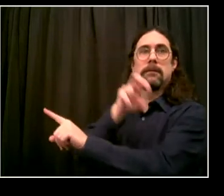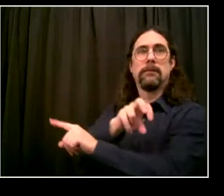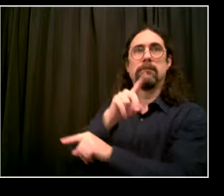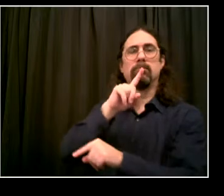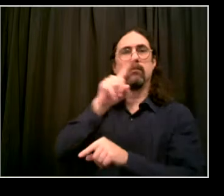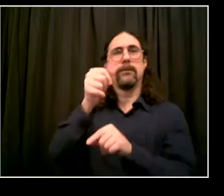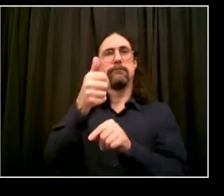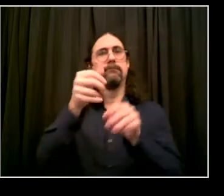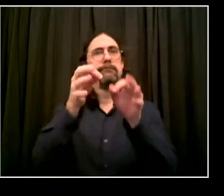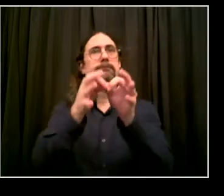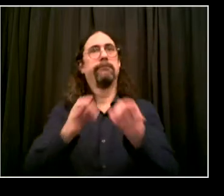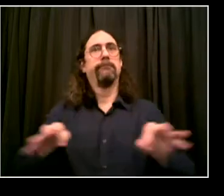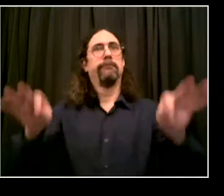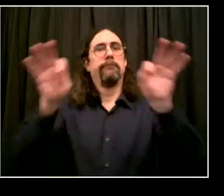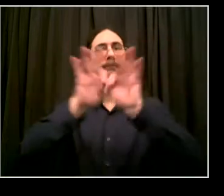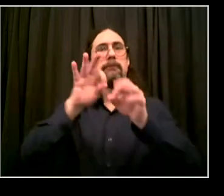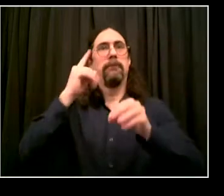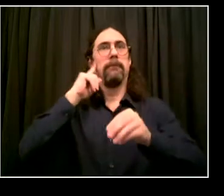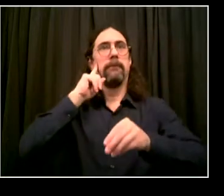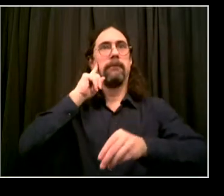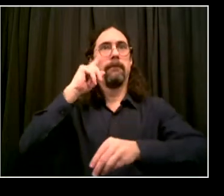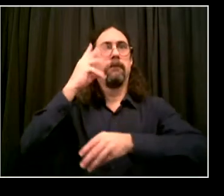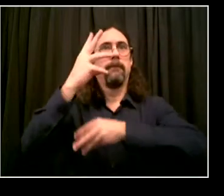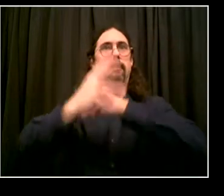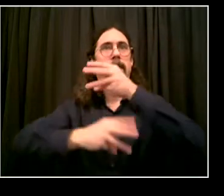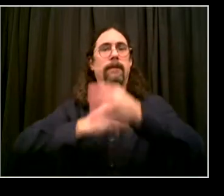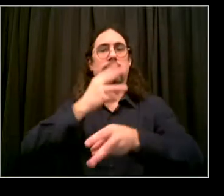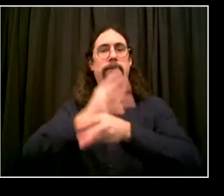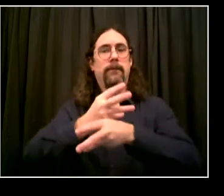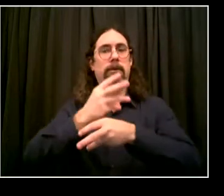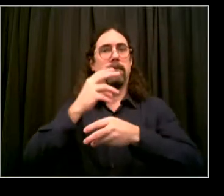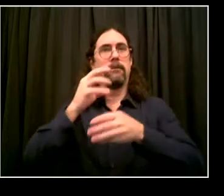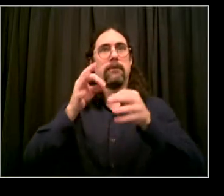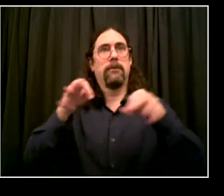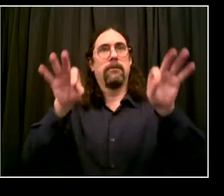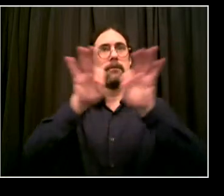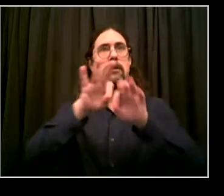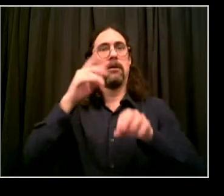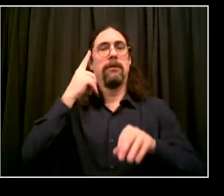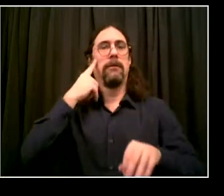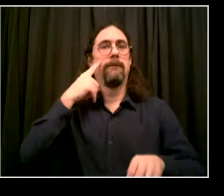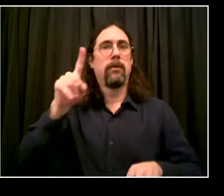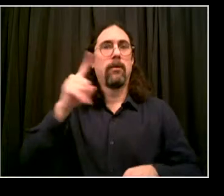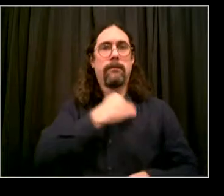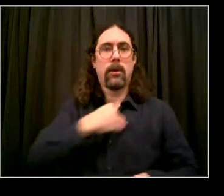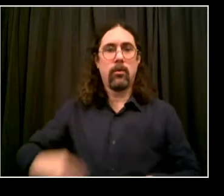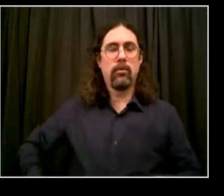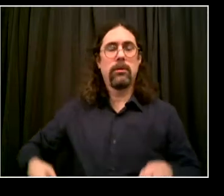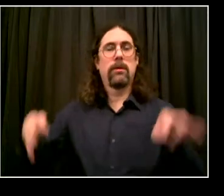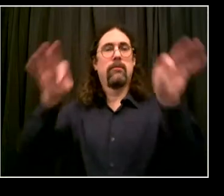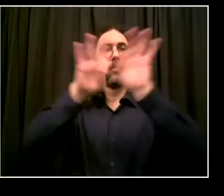BECAUSE IT IS A POPULAR THING TO DO. IIIT S ALSO SO RIGHT THING TO DO FOR RETIREES, ACTIVISTS AND MEMBERS OF THE